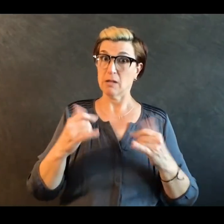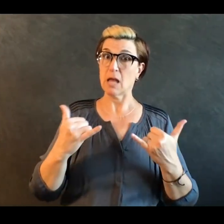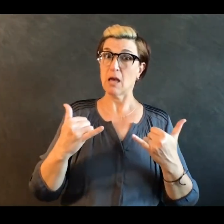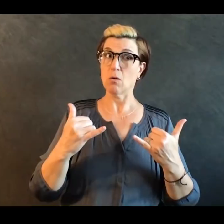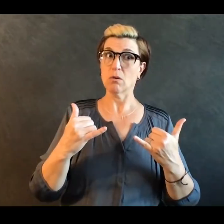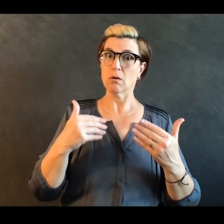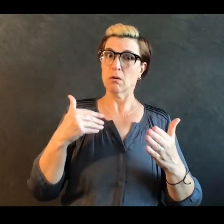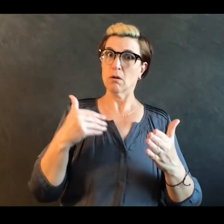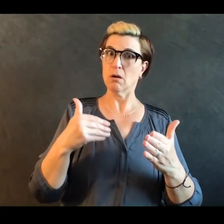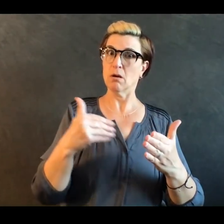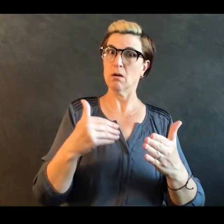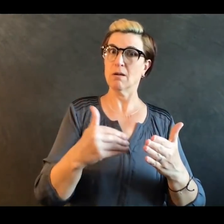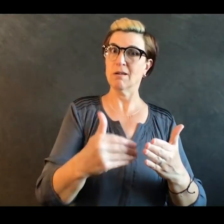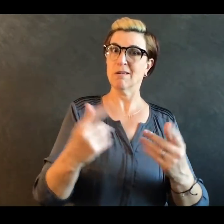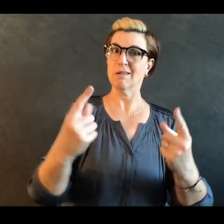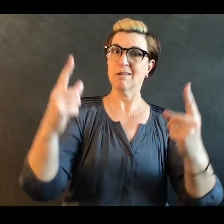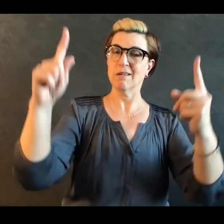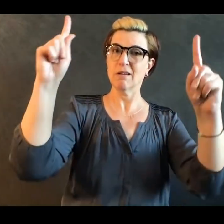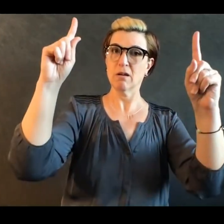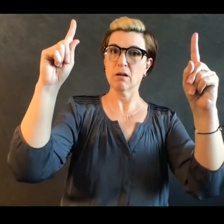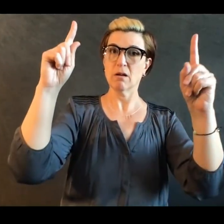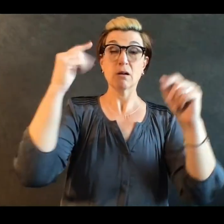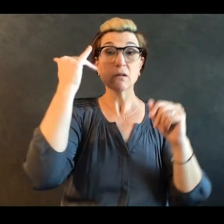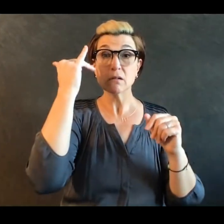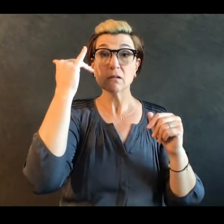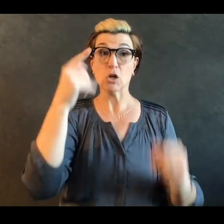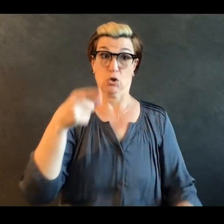all across this country to put into practice the president's coronavirus